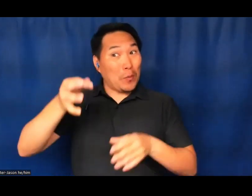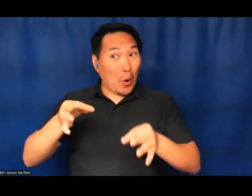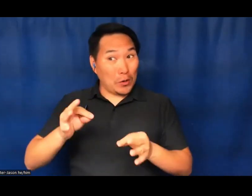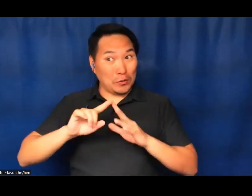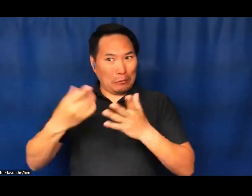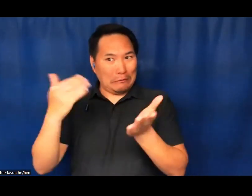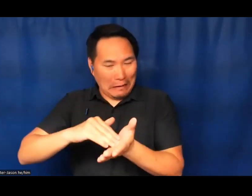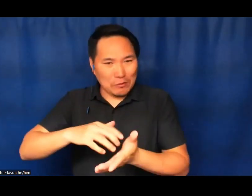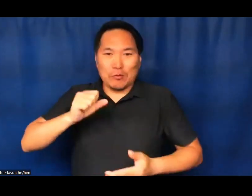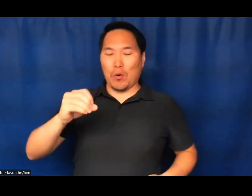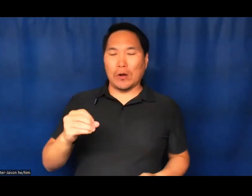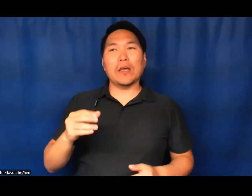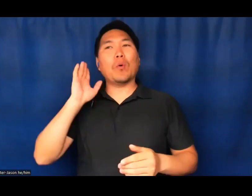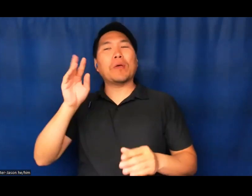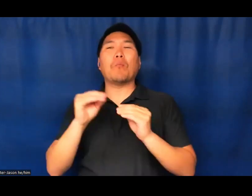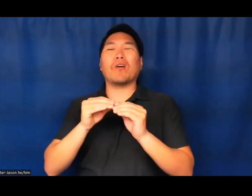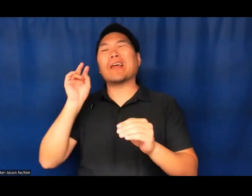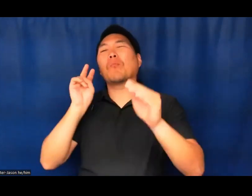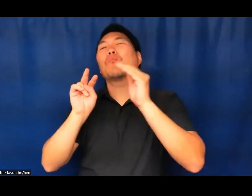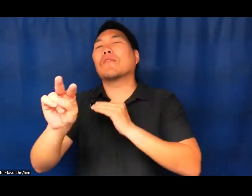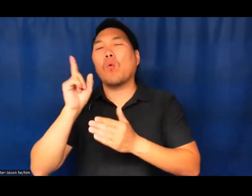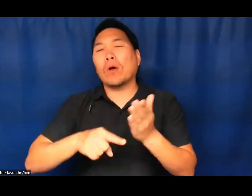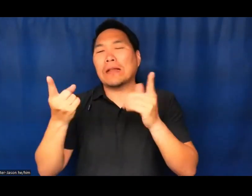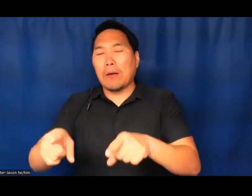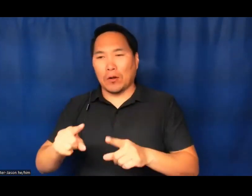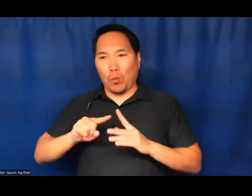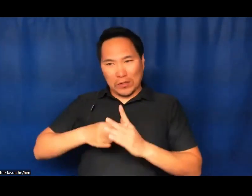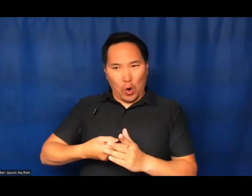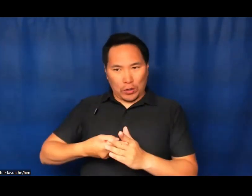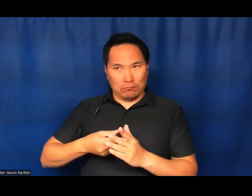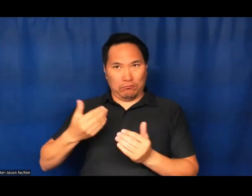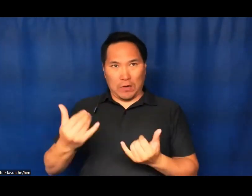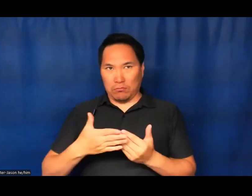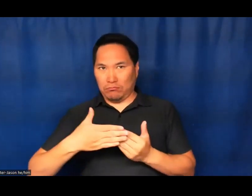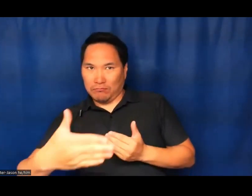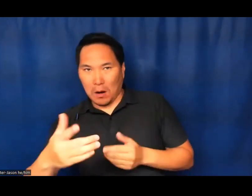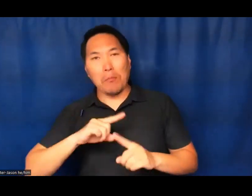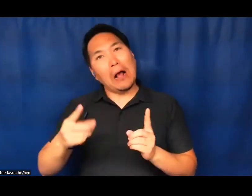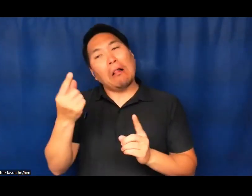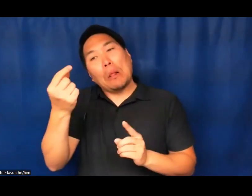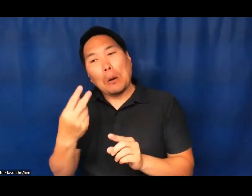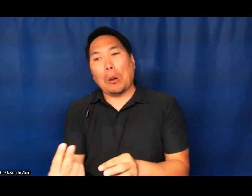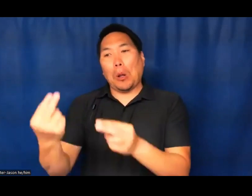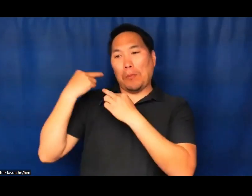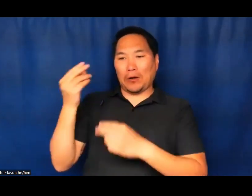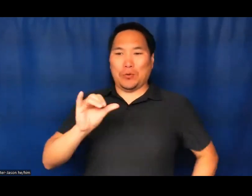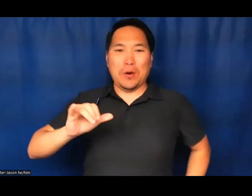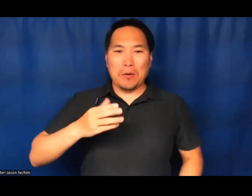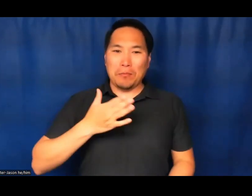of the current term, the term about to begin but with some looking back as well. Cod so my name is Steve Sanders.